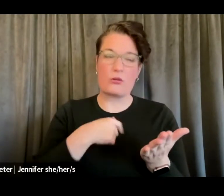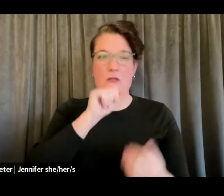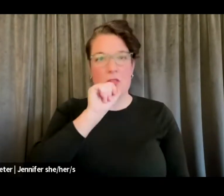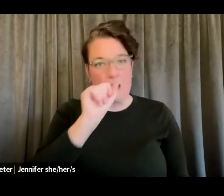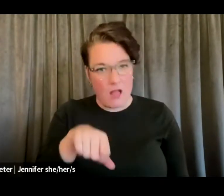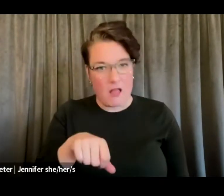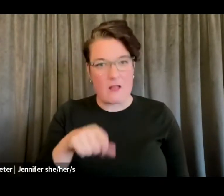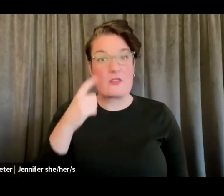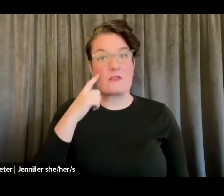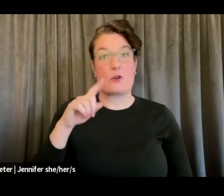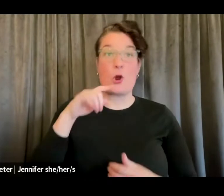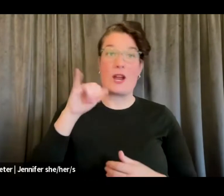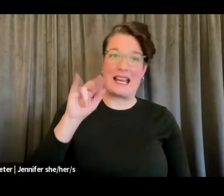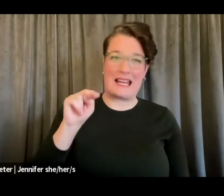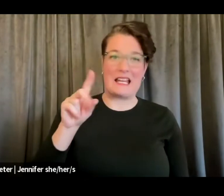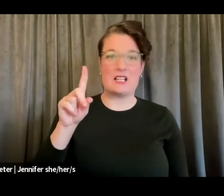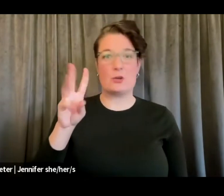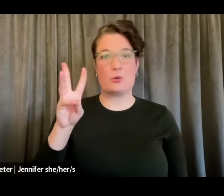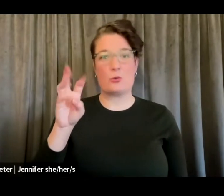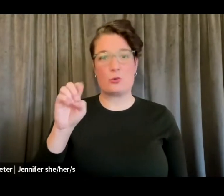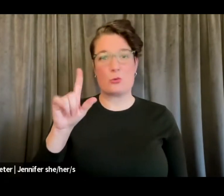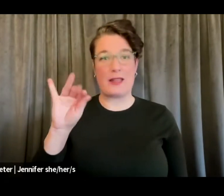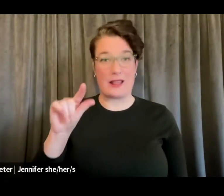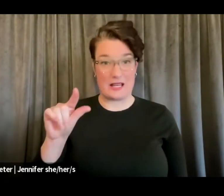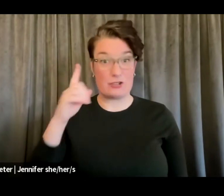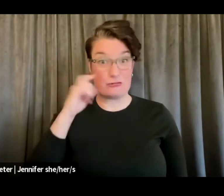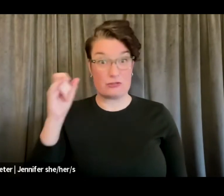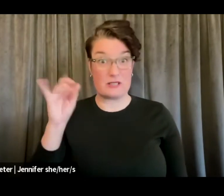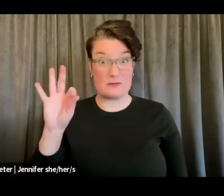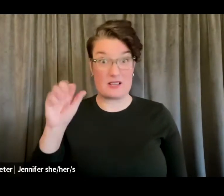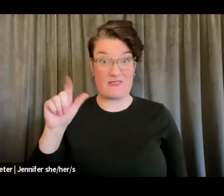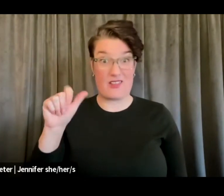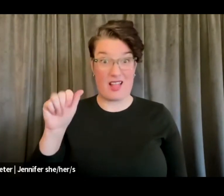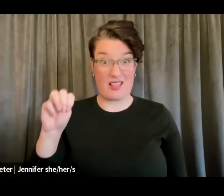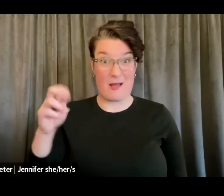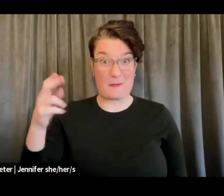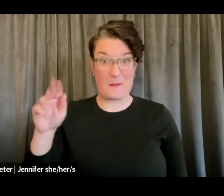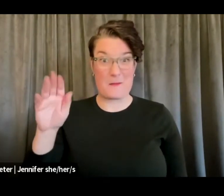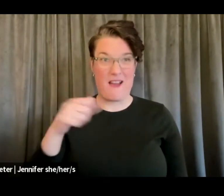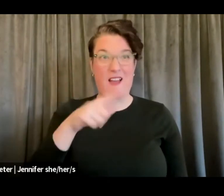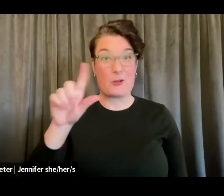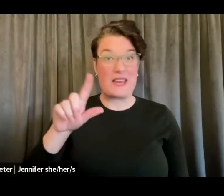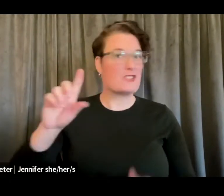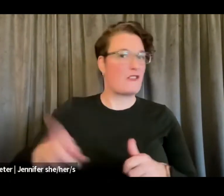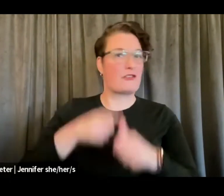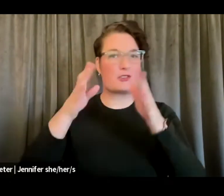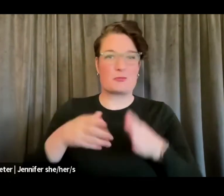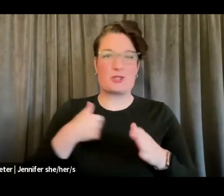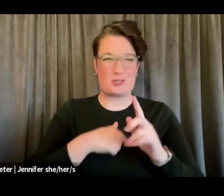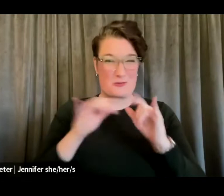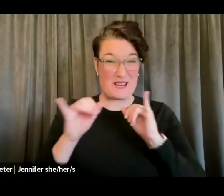And for the indwelling dreams of Olam Haba. Lukaza is our first person that we're interviewing for this podcast